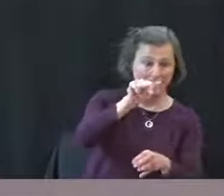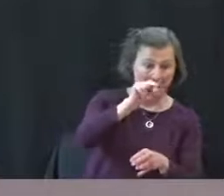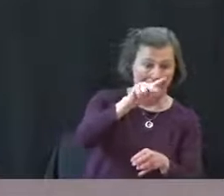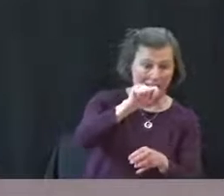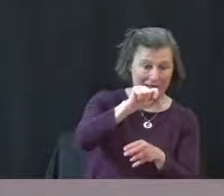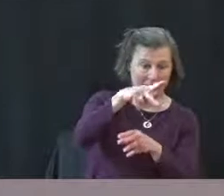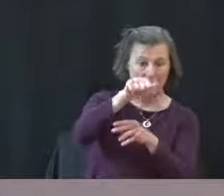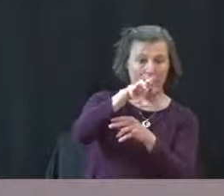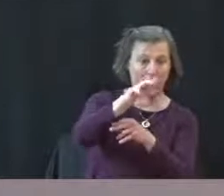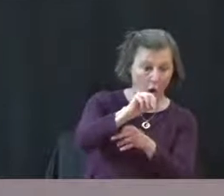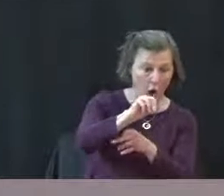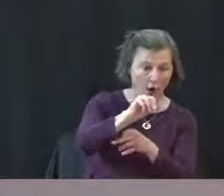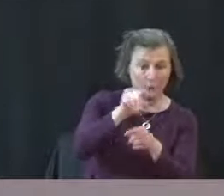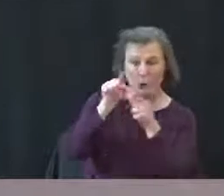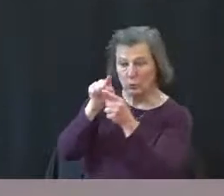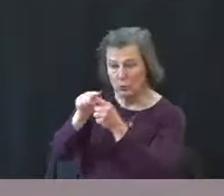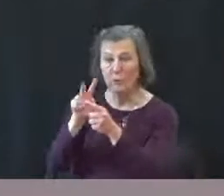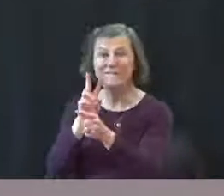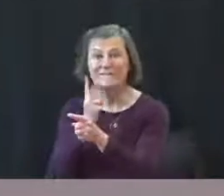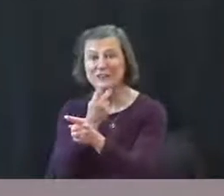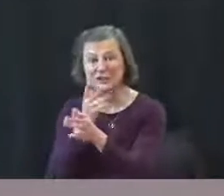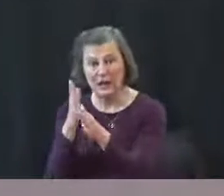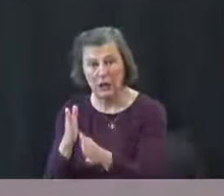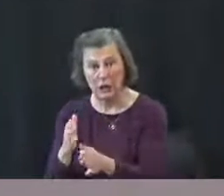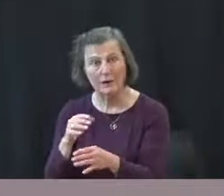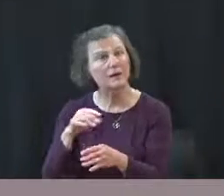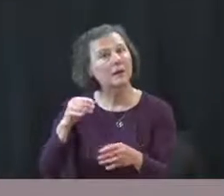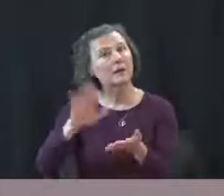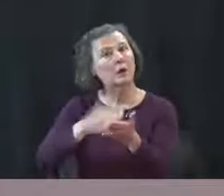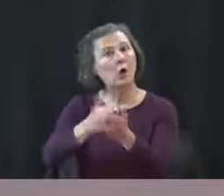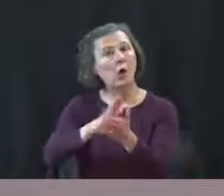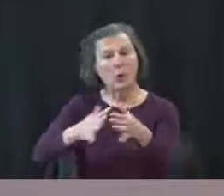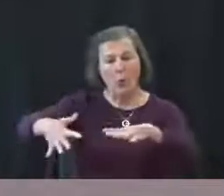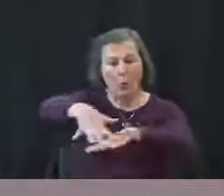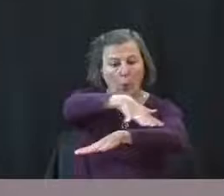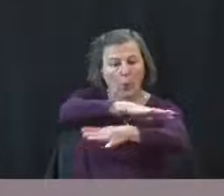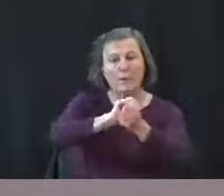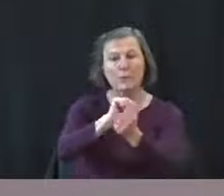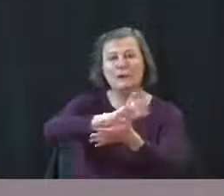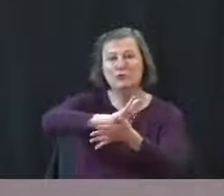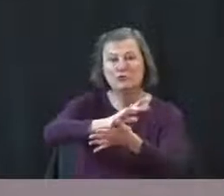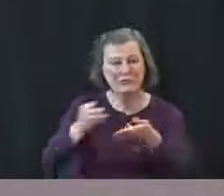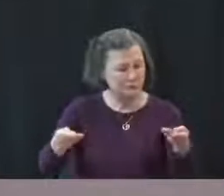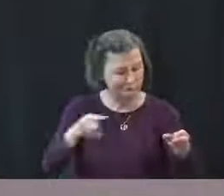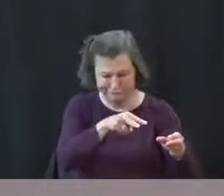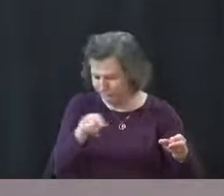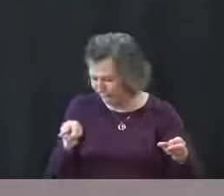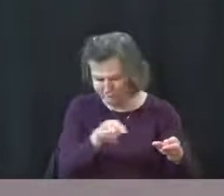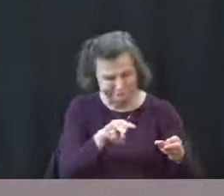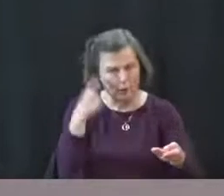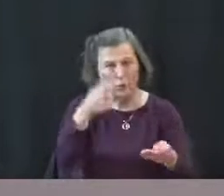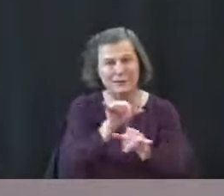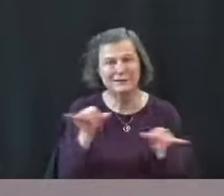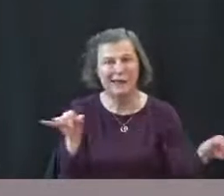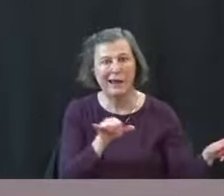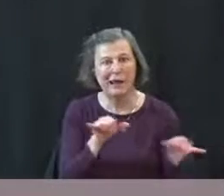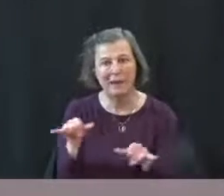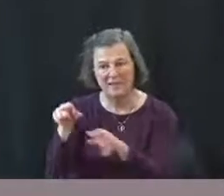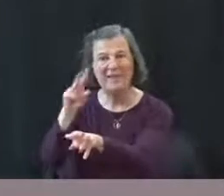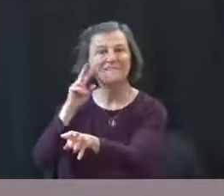The cook smothered everything in cheese, you couldn't tell the difference between these dishes. The vegetarian, he took it well.